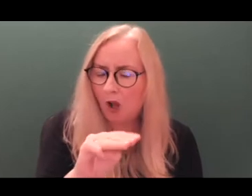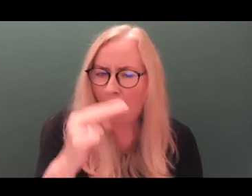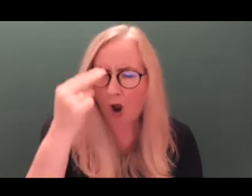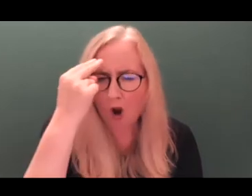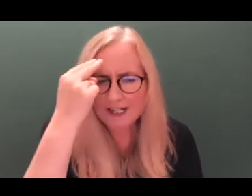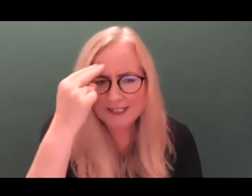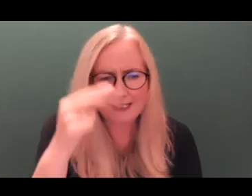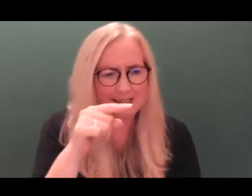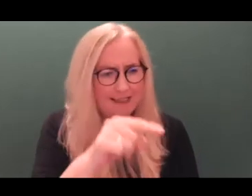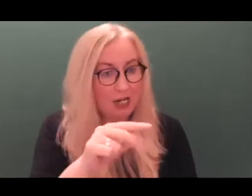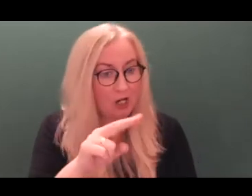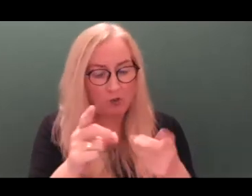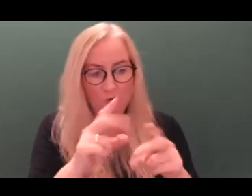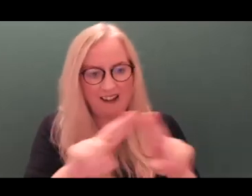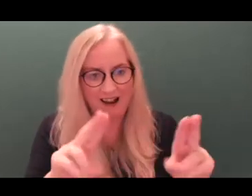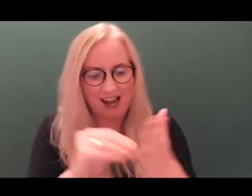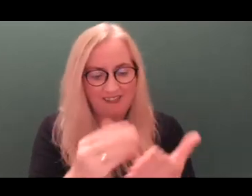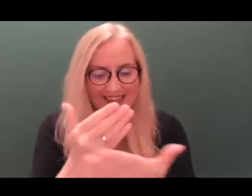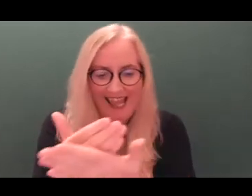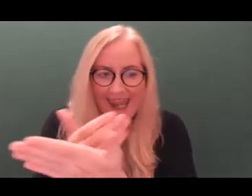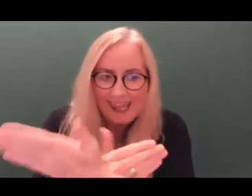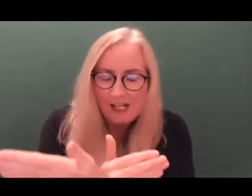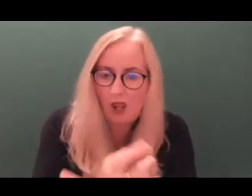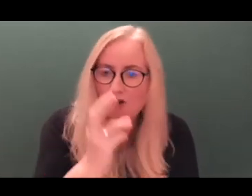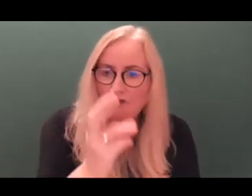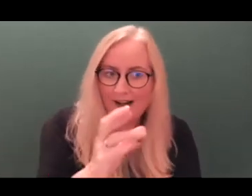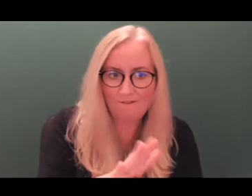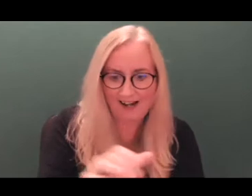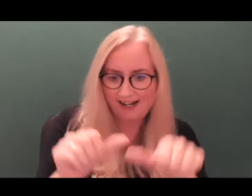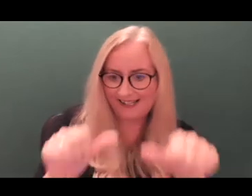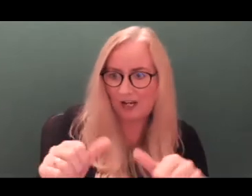have the legal right to consent for another person or to make decisions on behalf of another person.